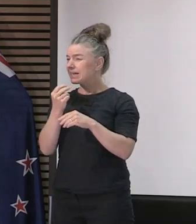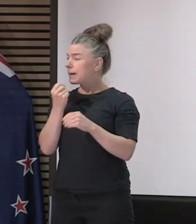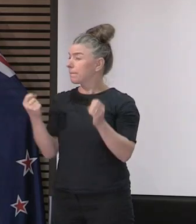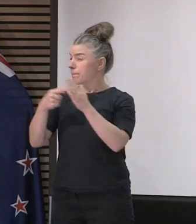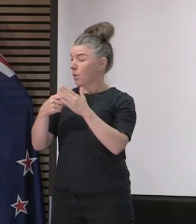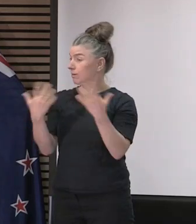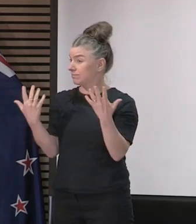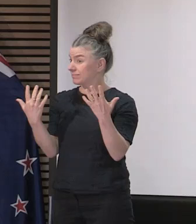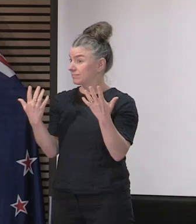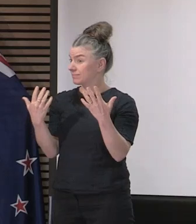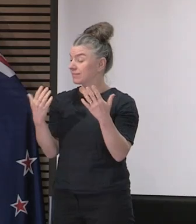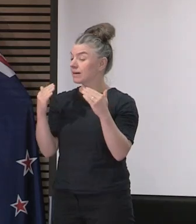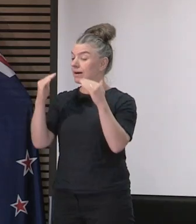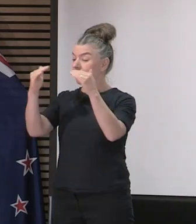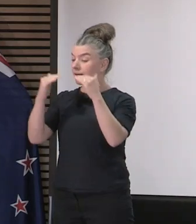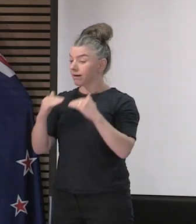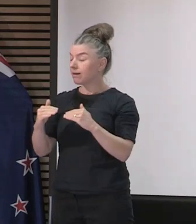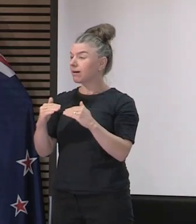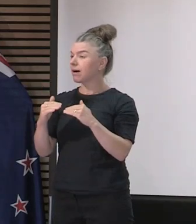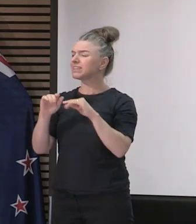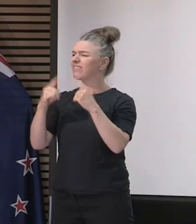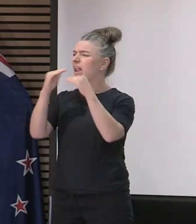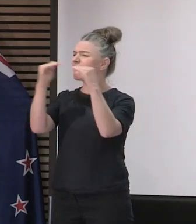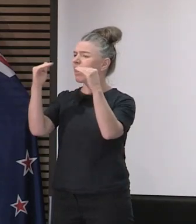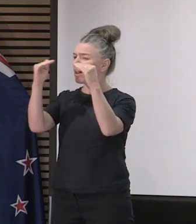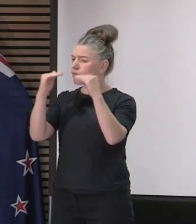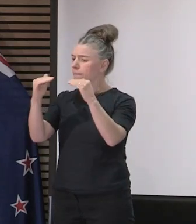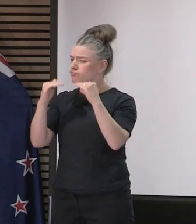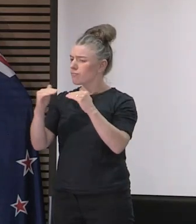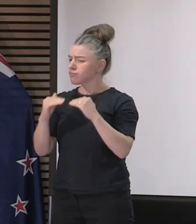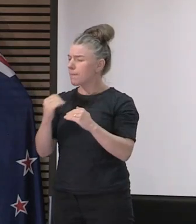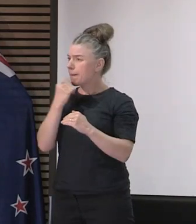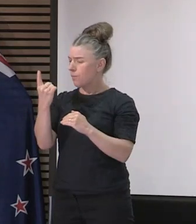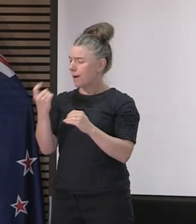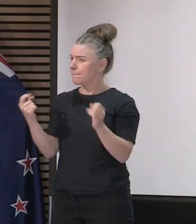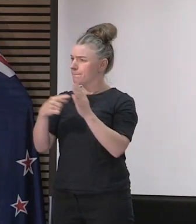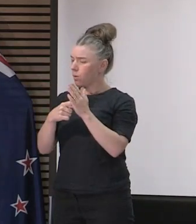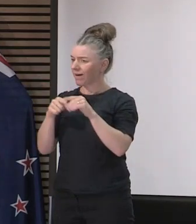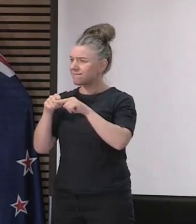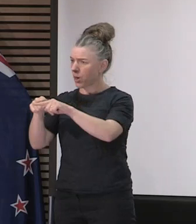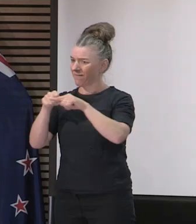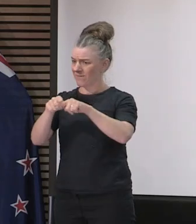even if we look at other countries, that the mainstay of being able to support a